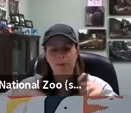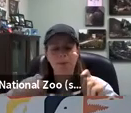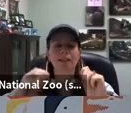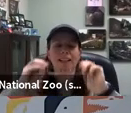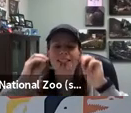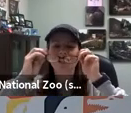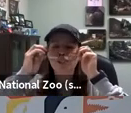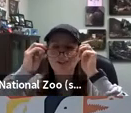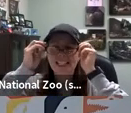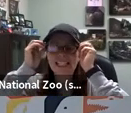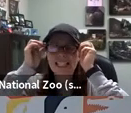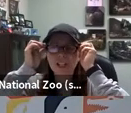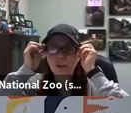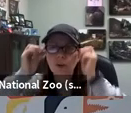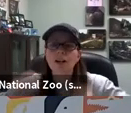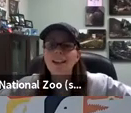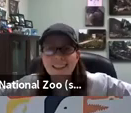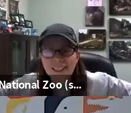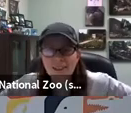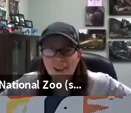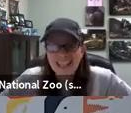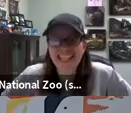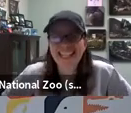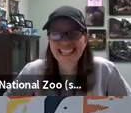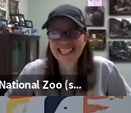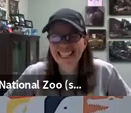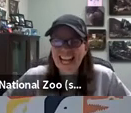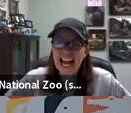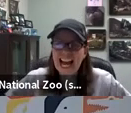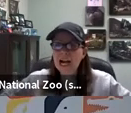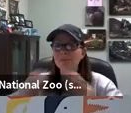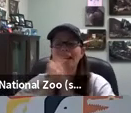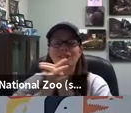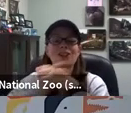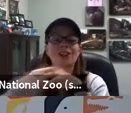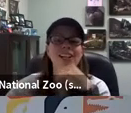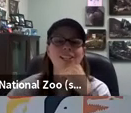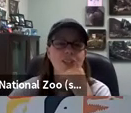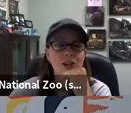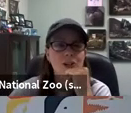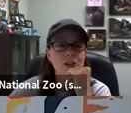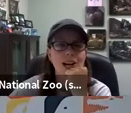put my glasses on so I can see you...